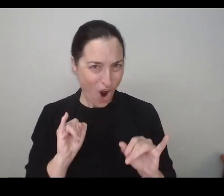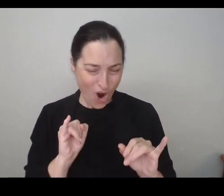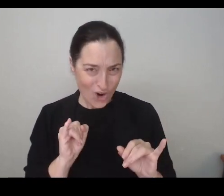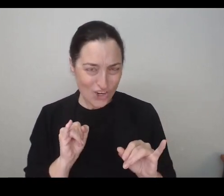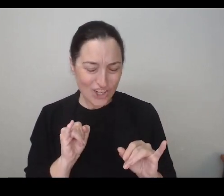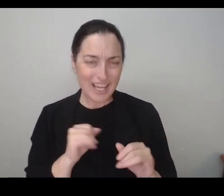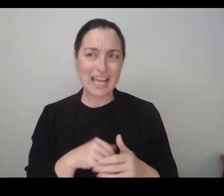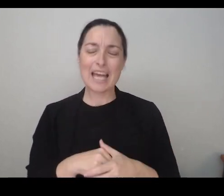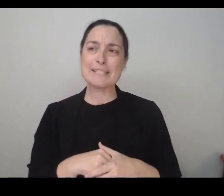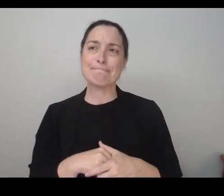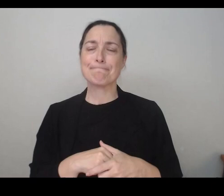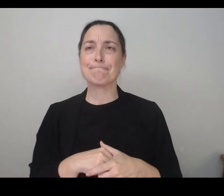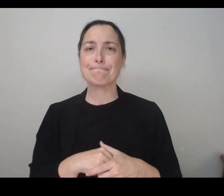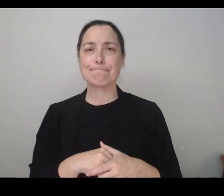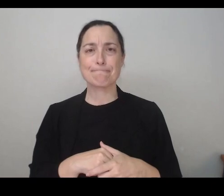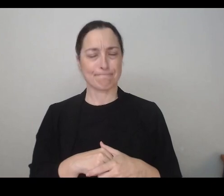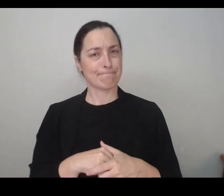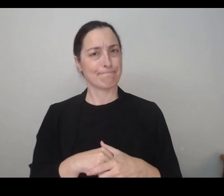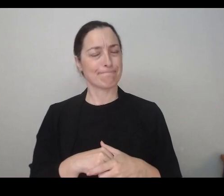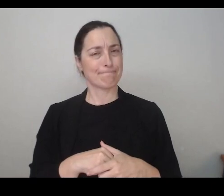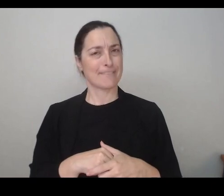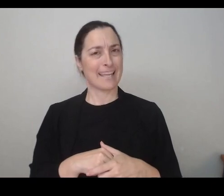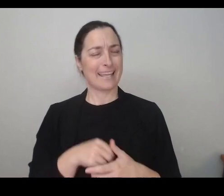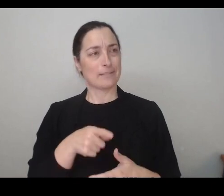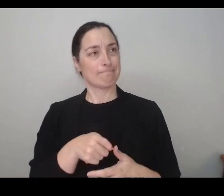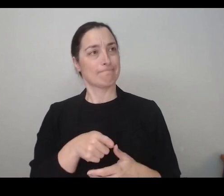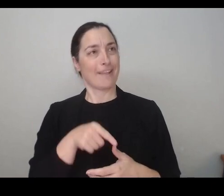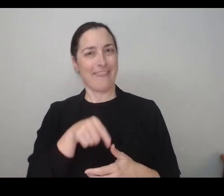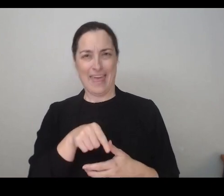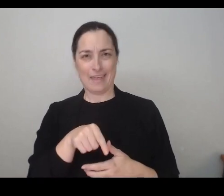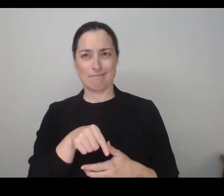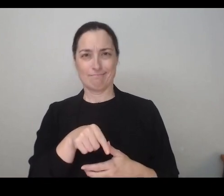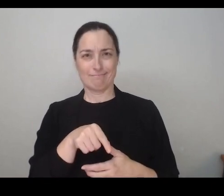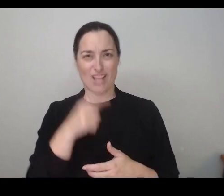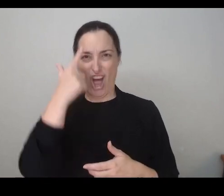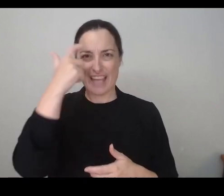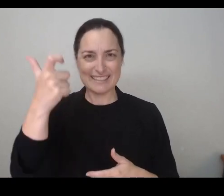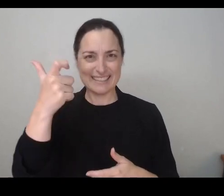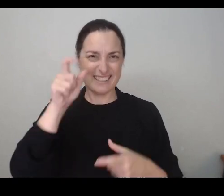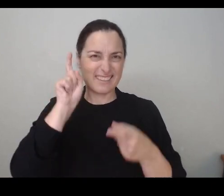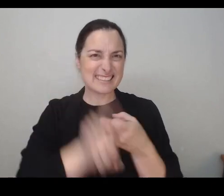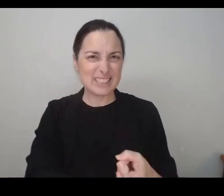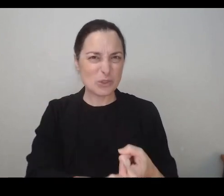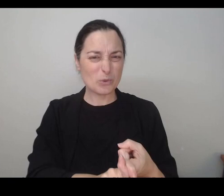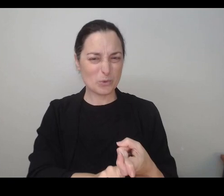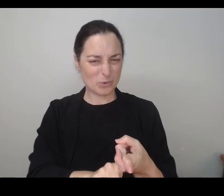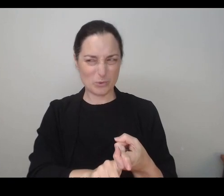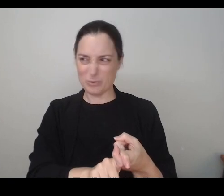It's extraordinary, the sort of circulation it has, if it has a kind of necessity as a sort of proposition,